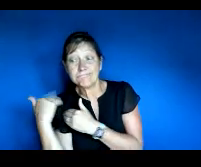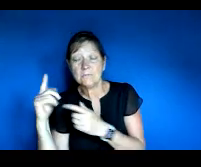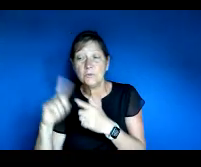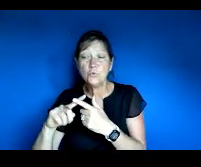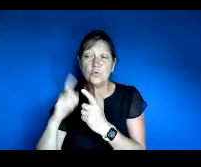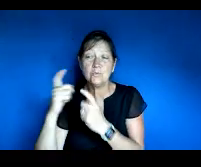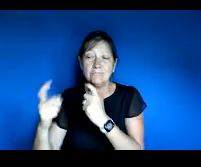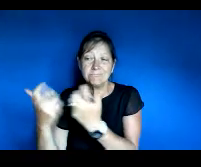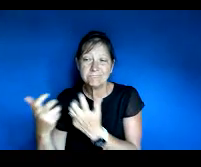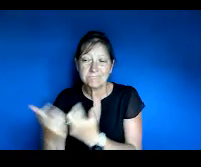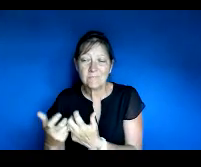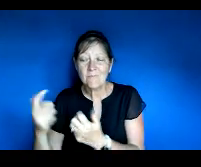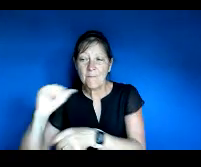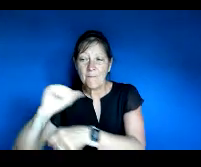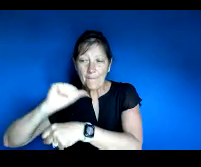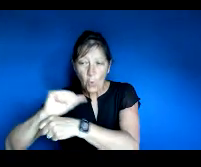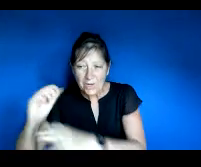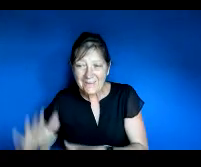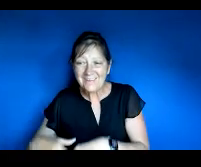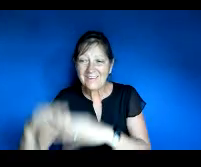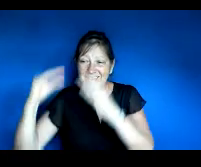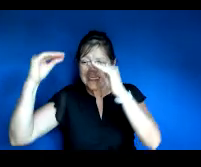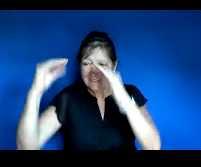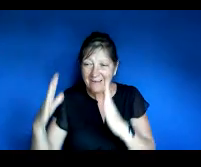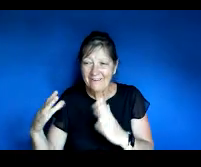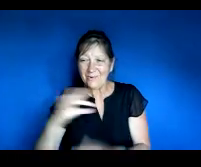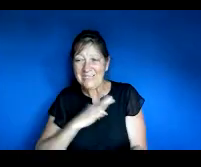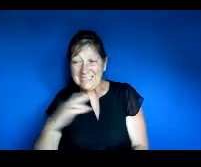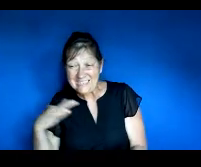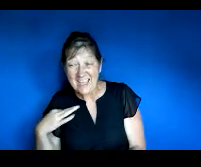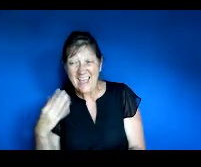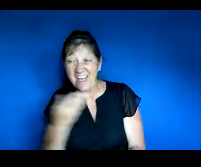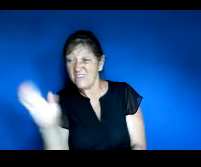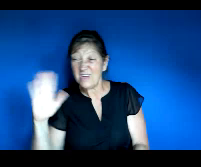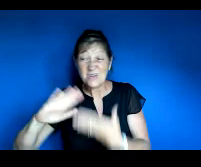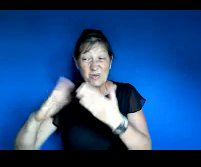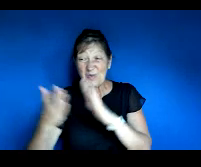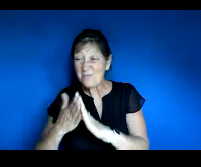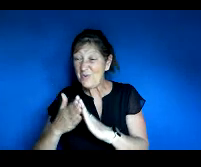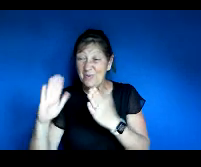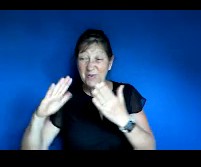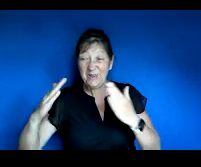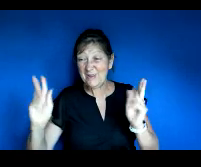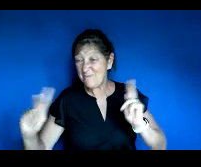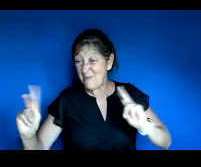faculty and staff, as well as members of the community. And just making the institution as a whole accessible.